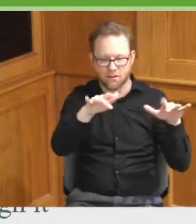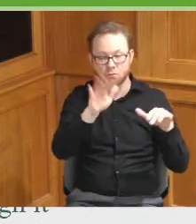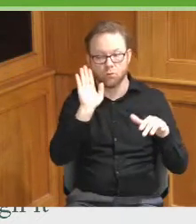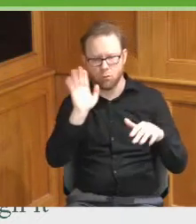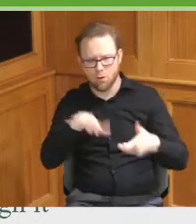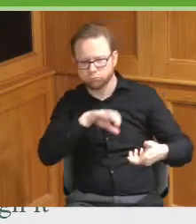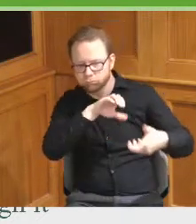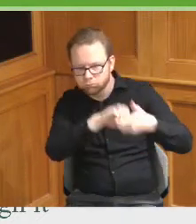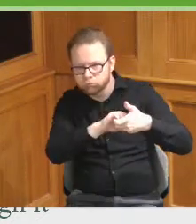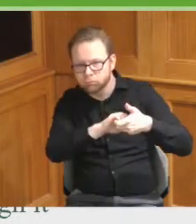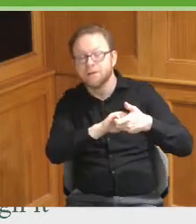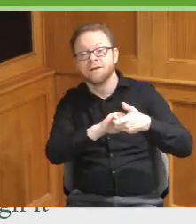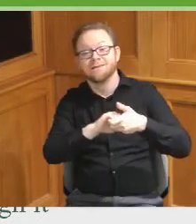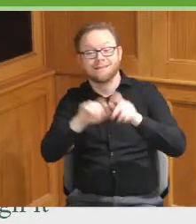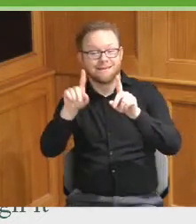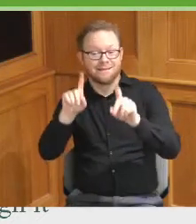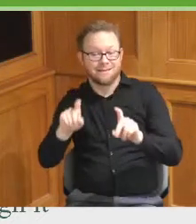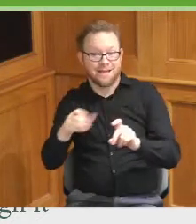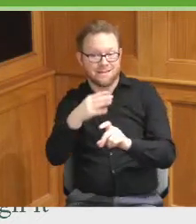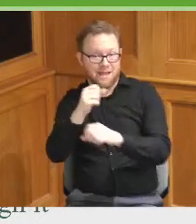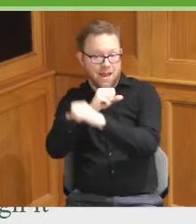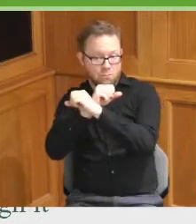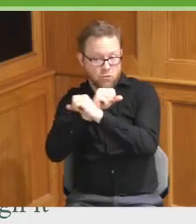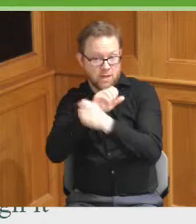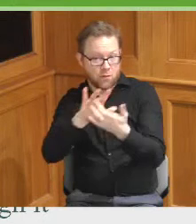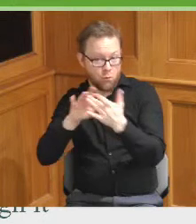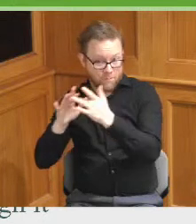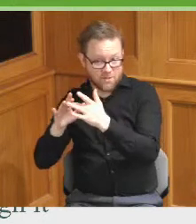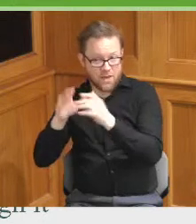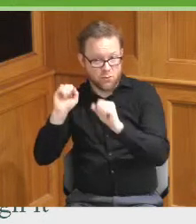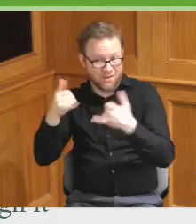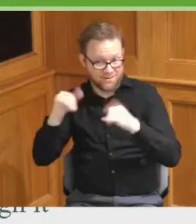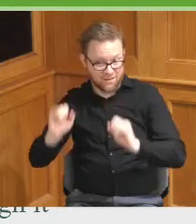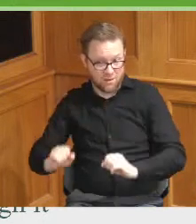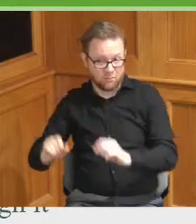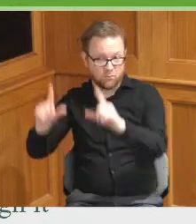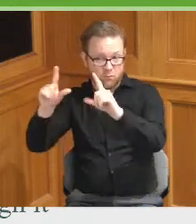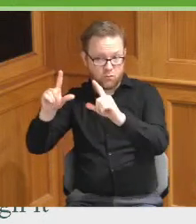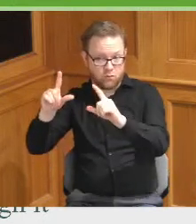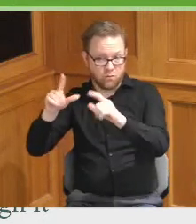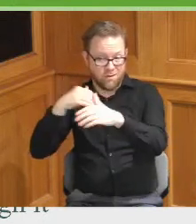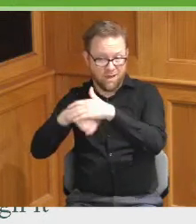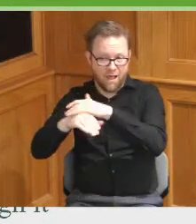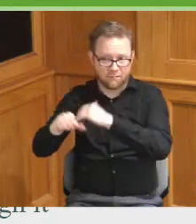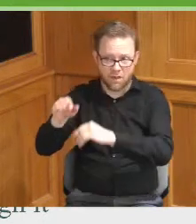test and protect site so people have easy access to that information but in general we're seeing